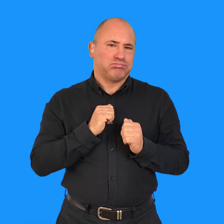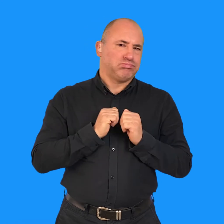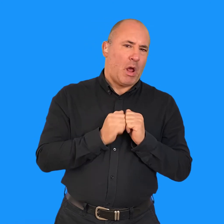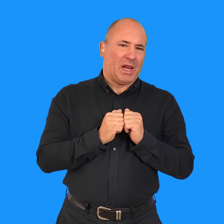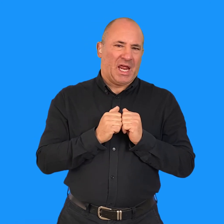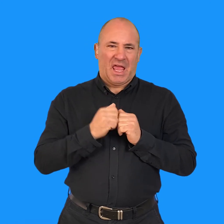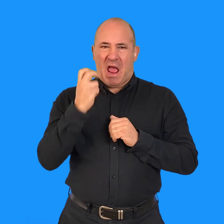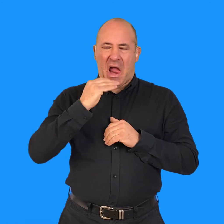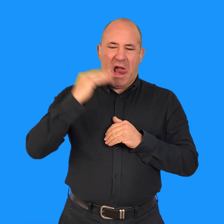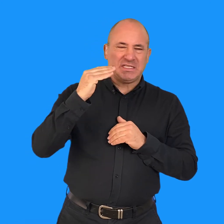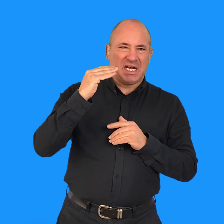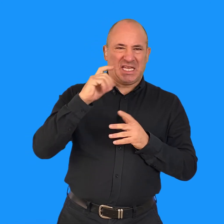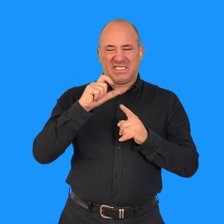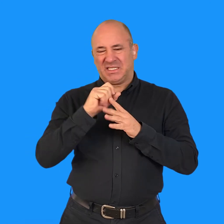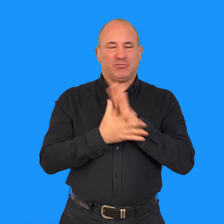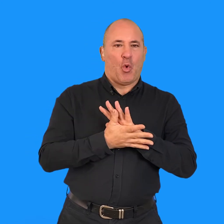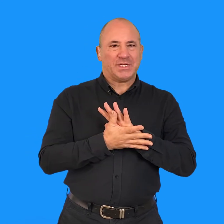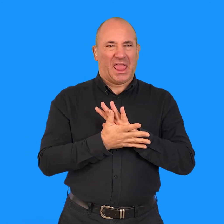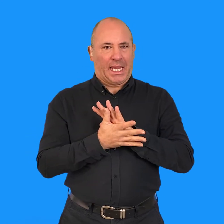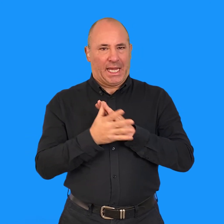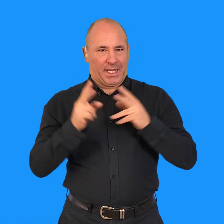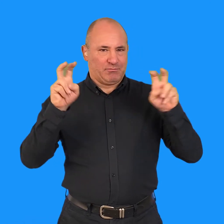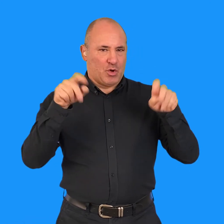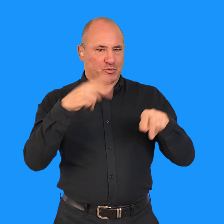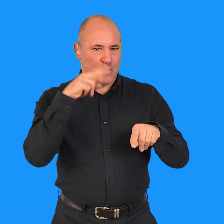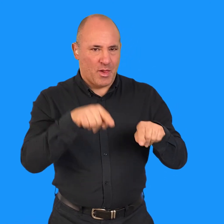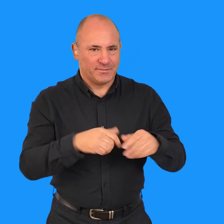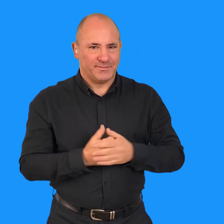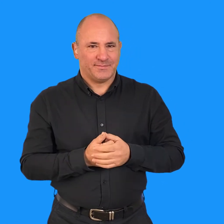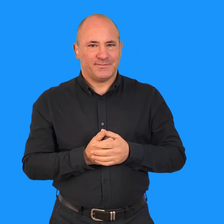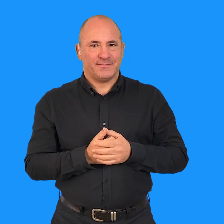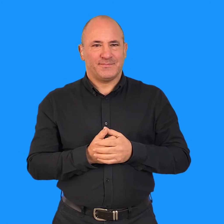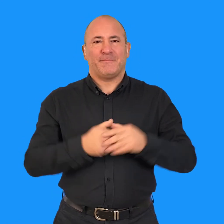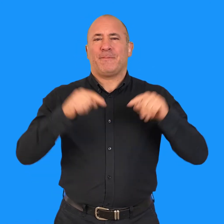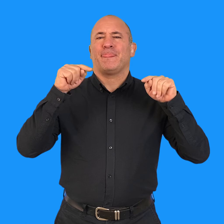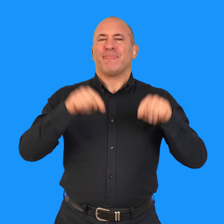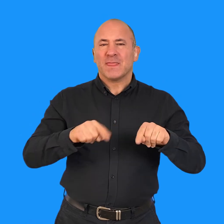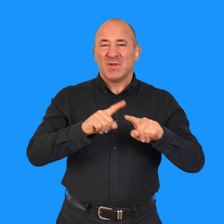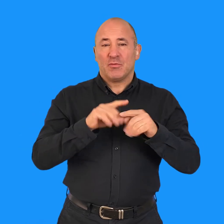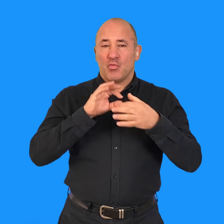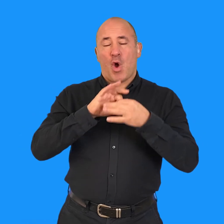to start a project called Brotherly, Elderly, Disorderly. And the premise of the piece